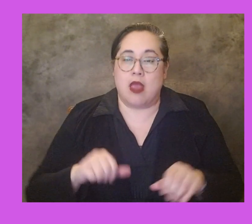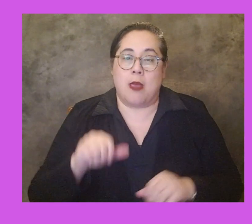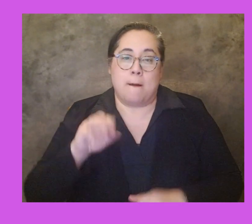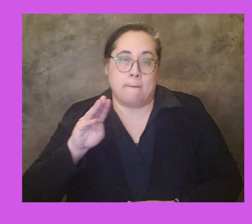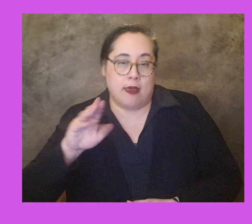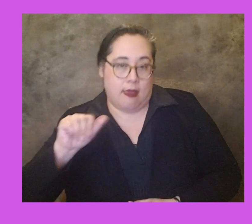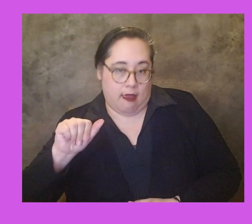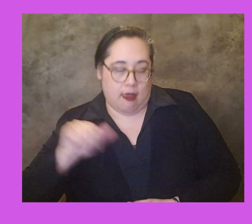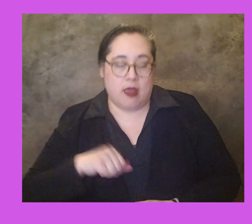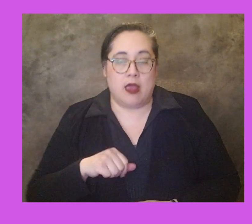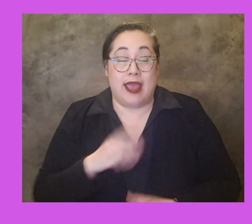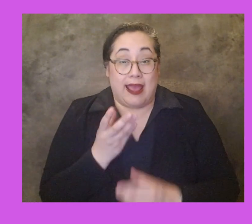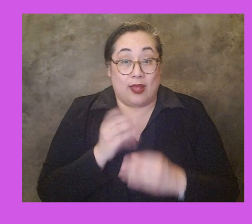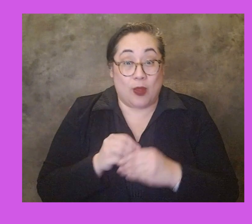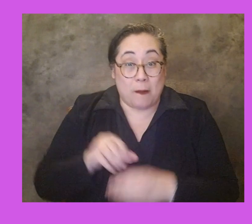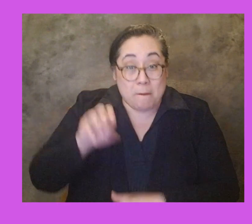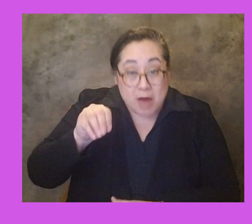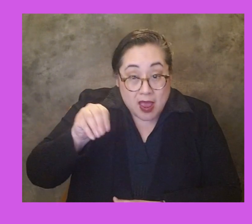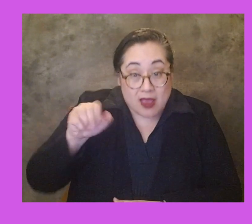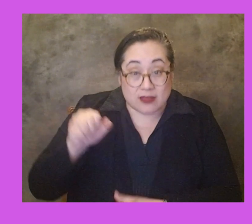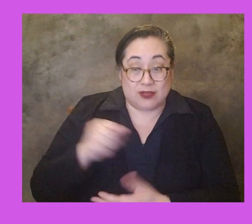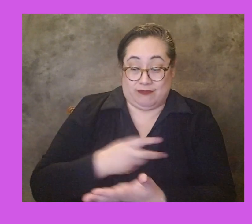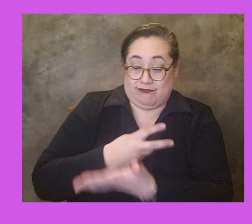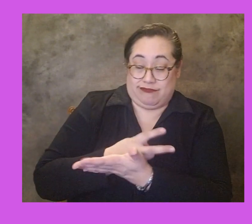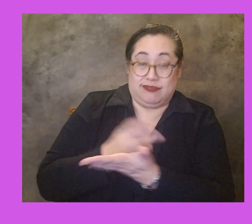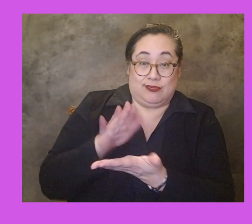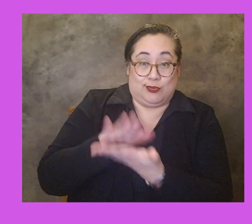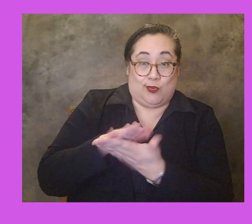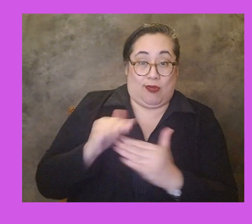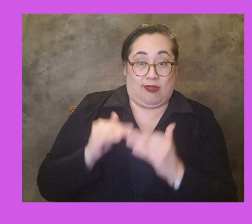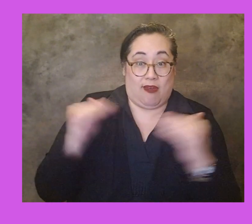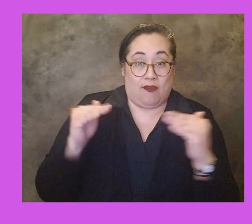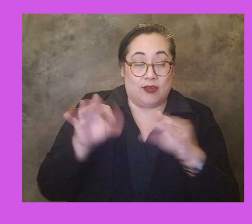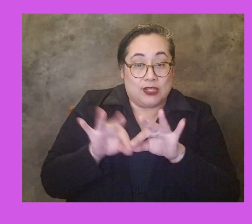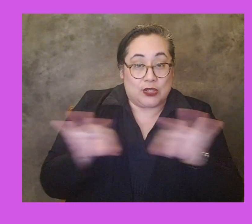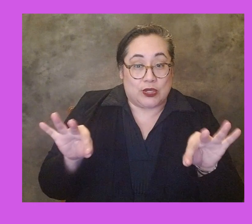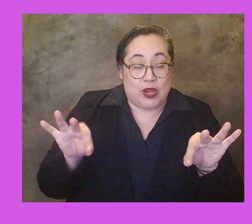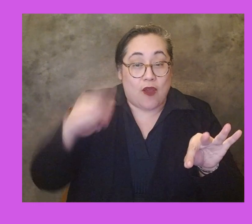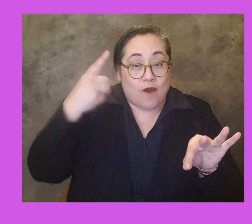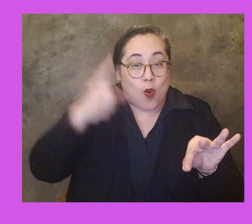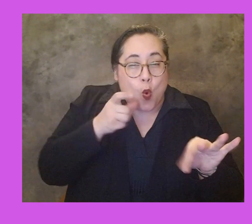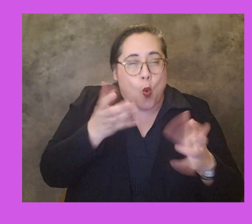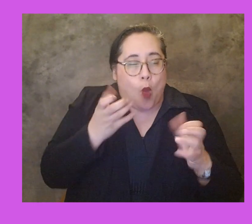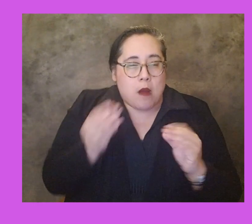And different programs offer certificates, AA degrees, bachelor's degrees and even ...